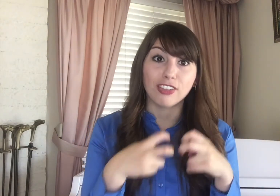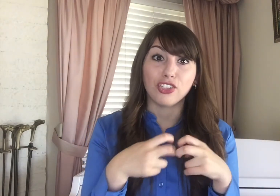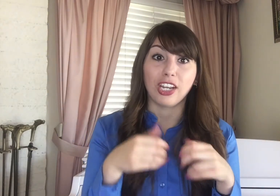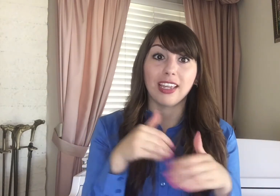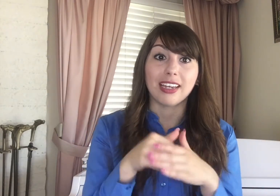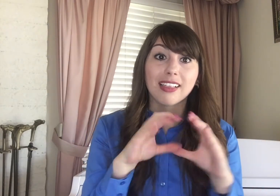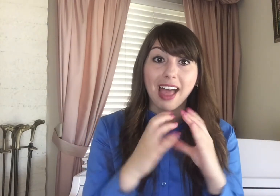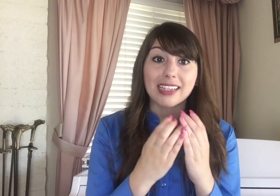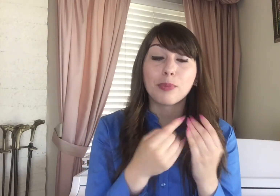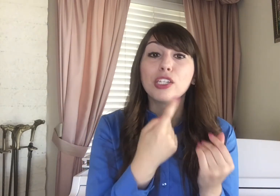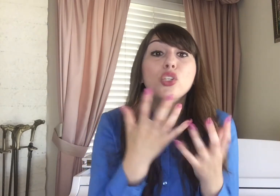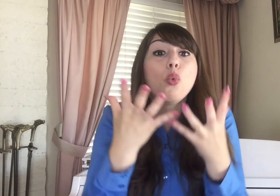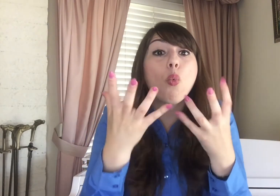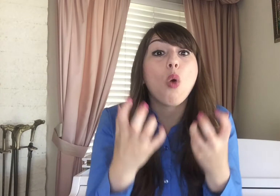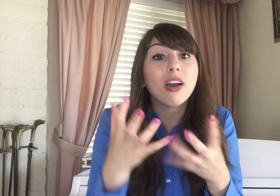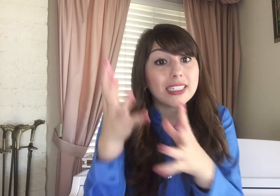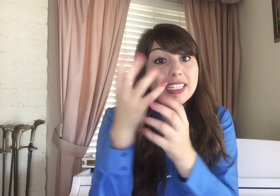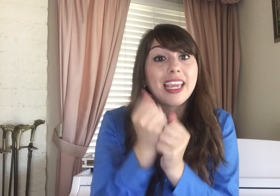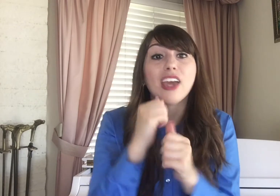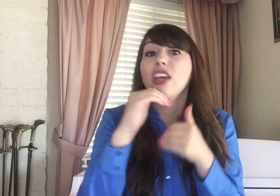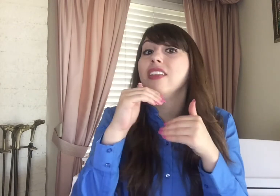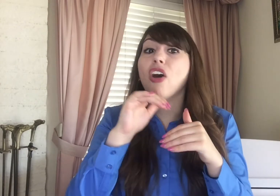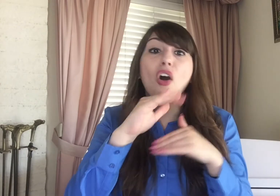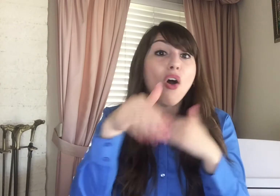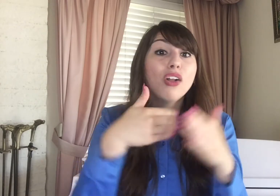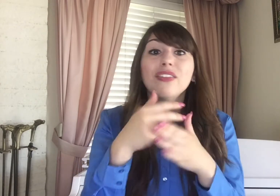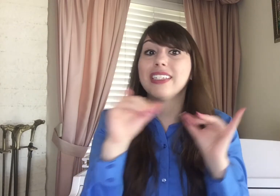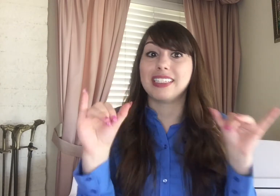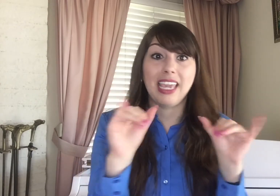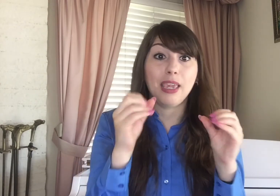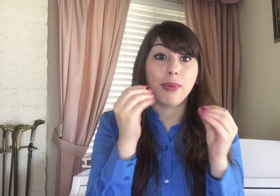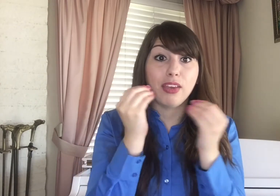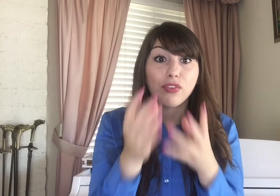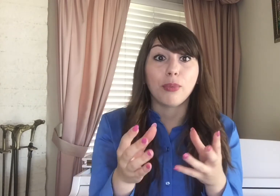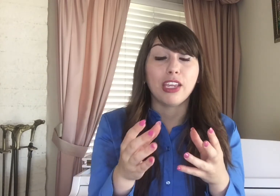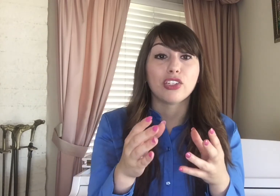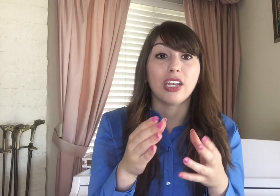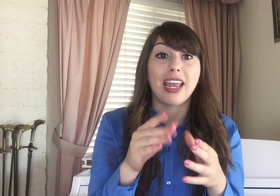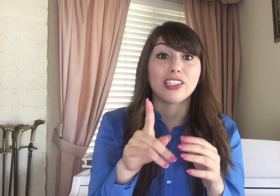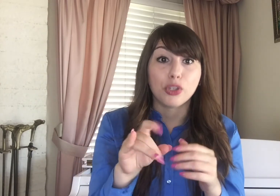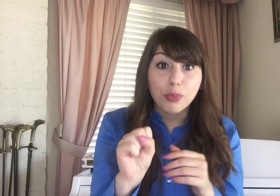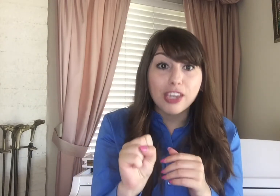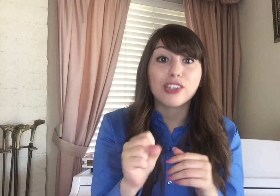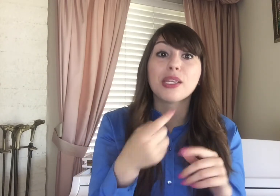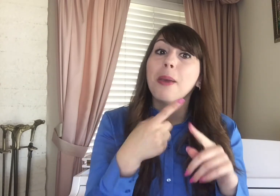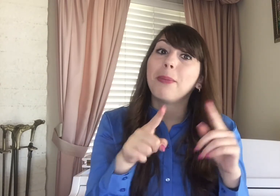in class, because you want to get all of the same information as your peers, but it